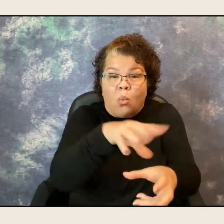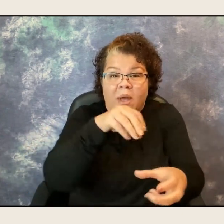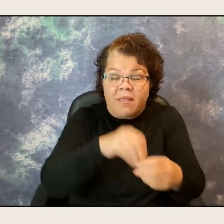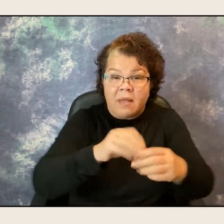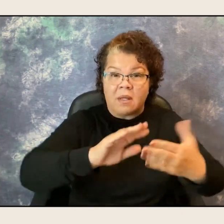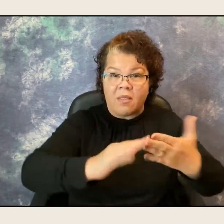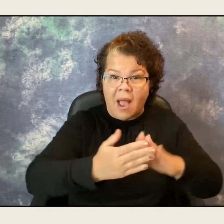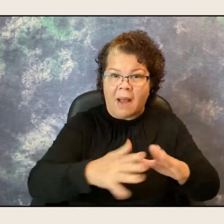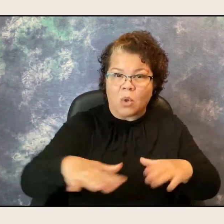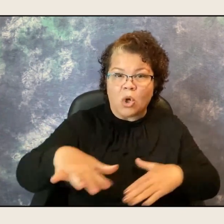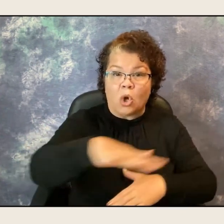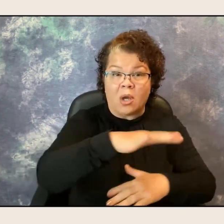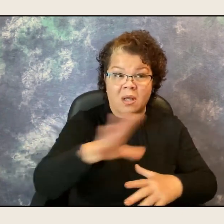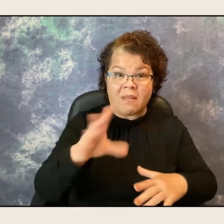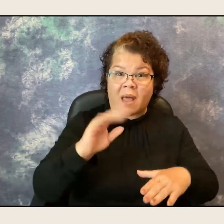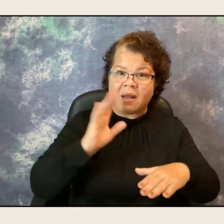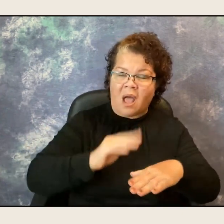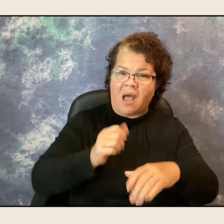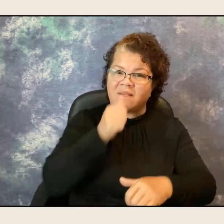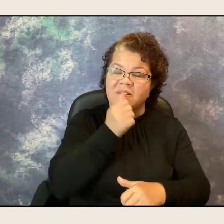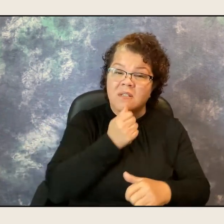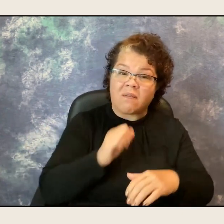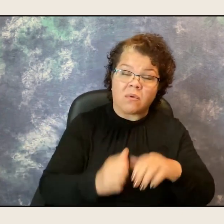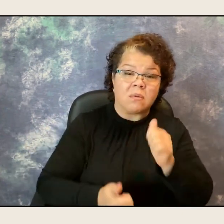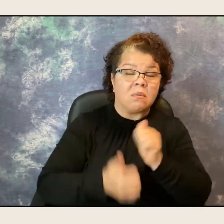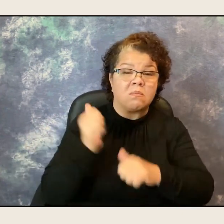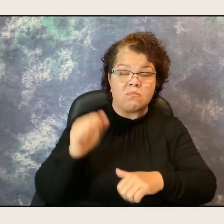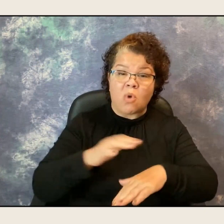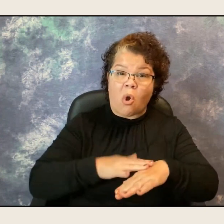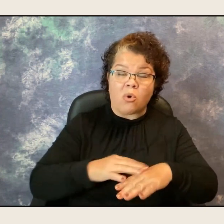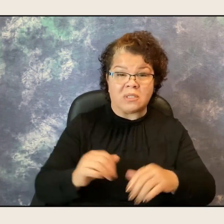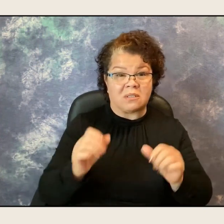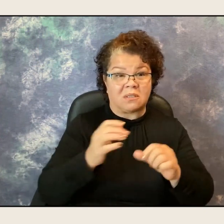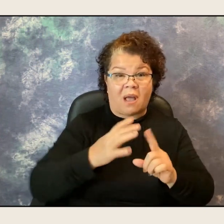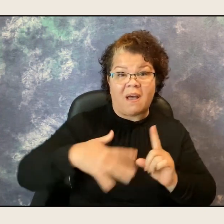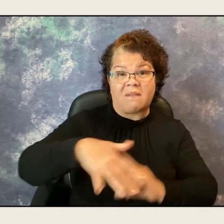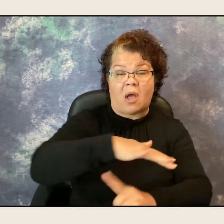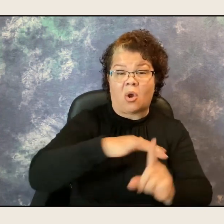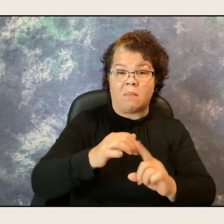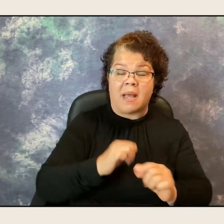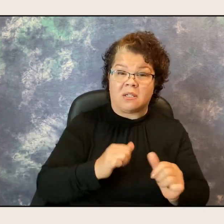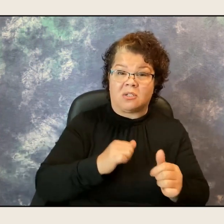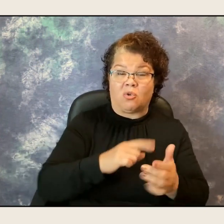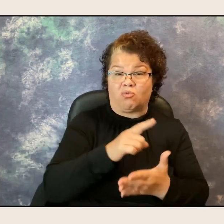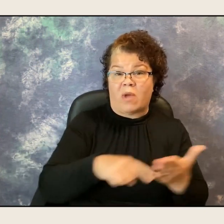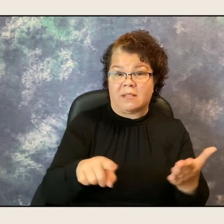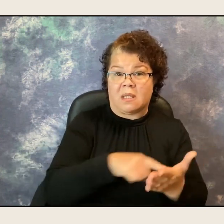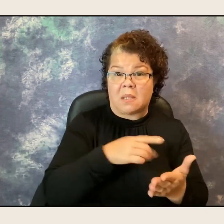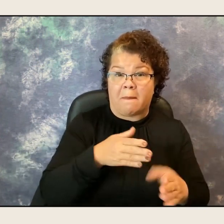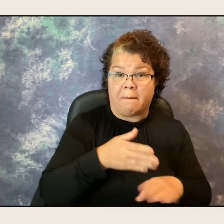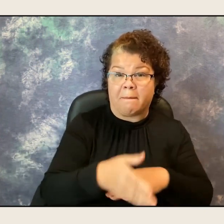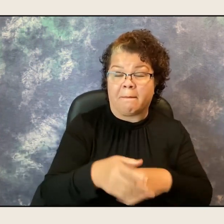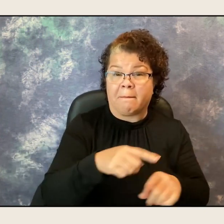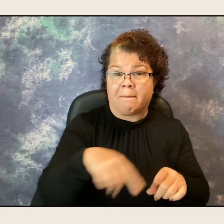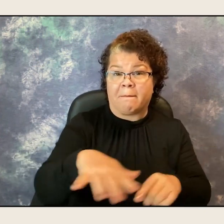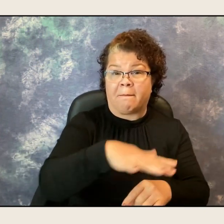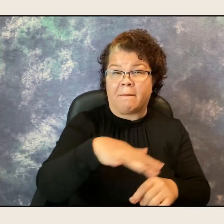environmental racism, the most devastation because of economics, the ones that get the hardest blows